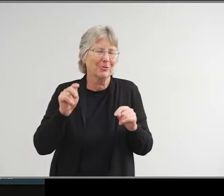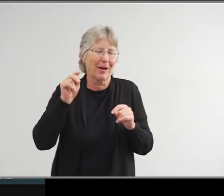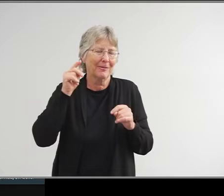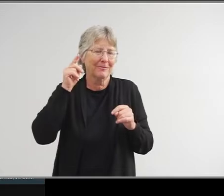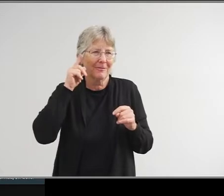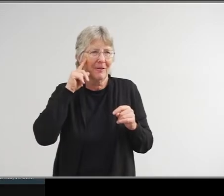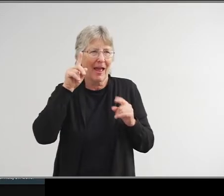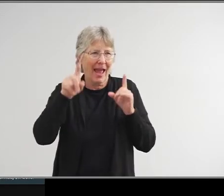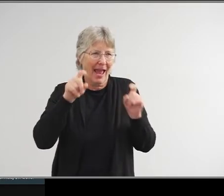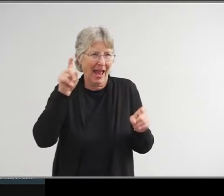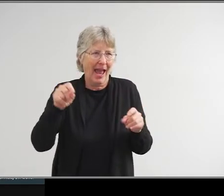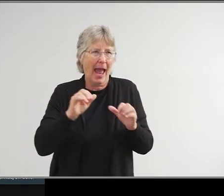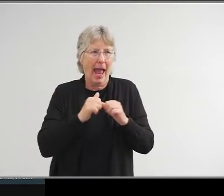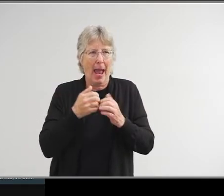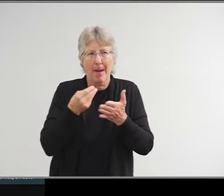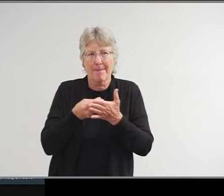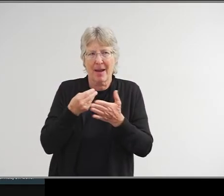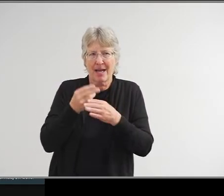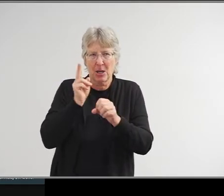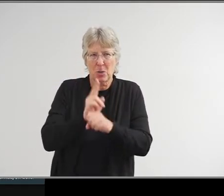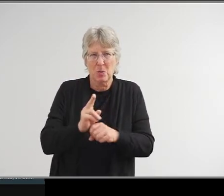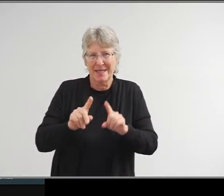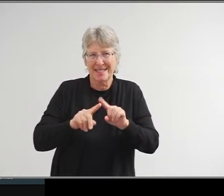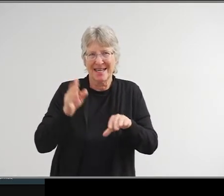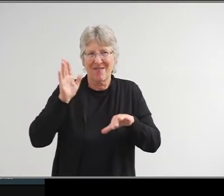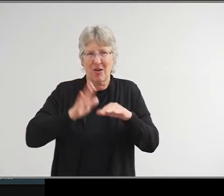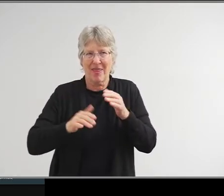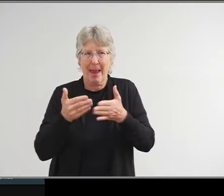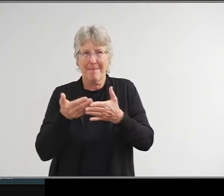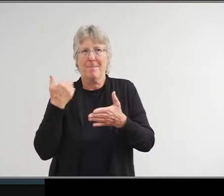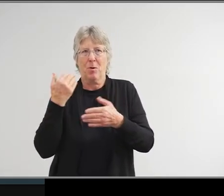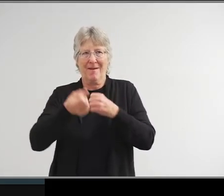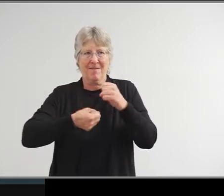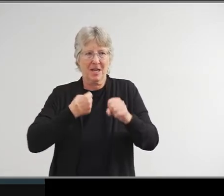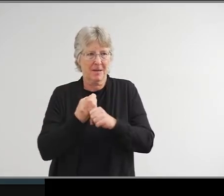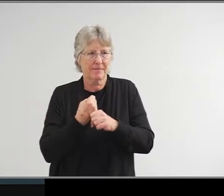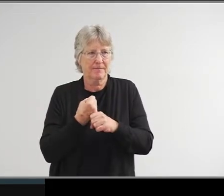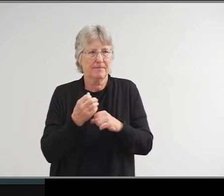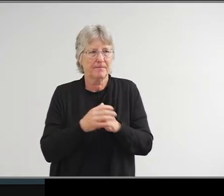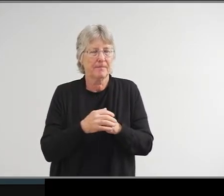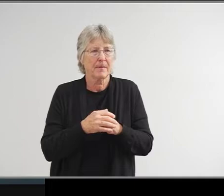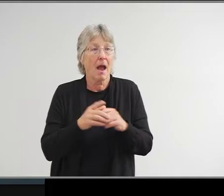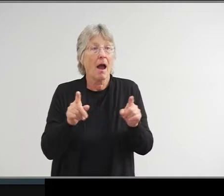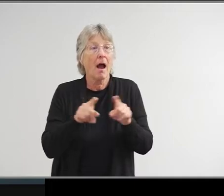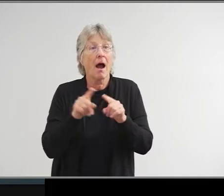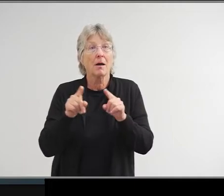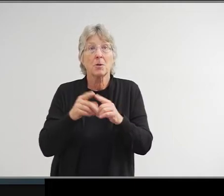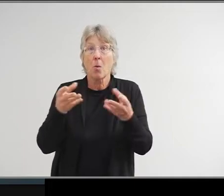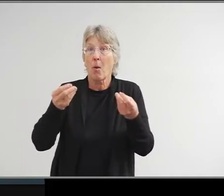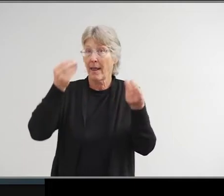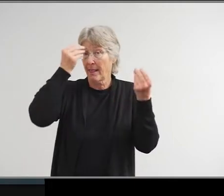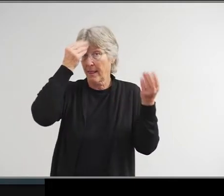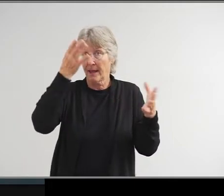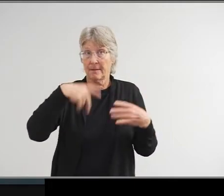How much is it being used this year differently than the previous. I also just want to let you know that while you're approving a number